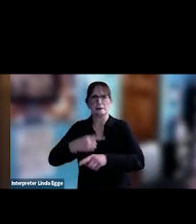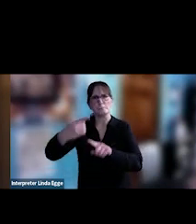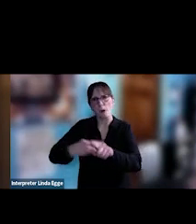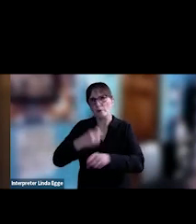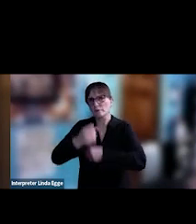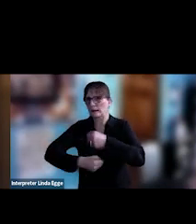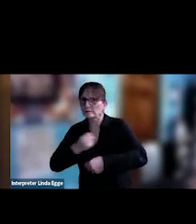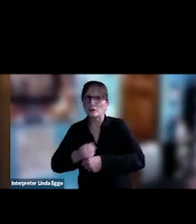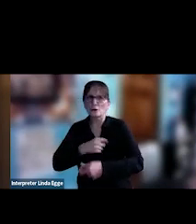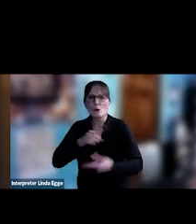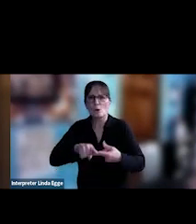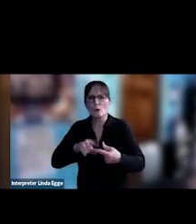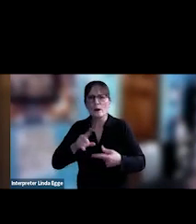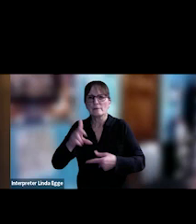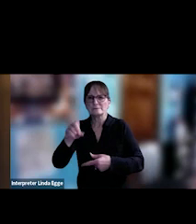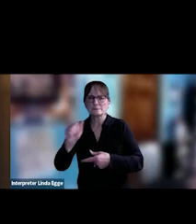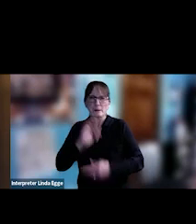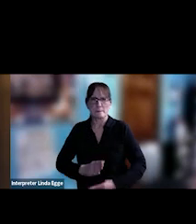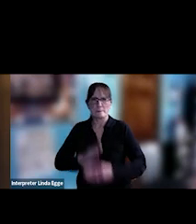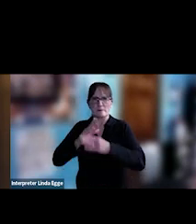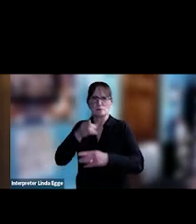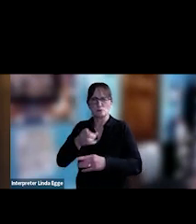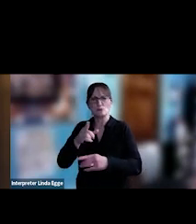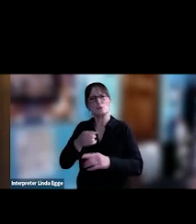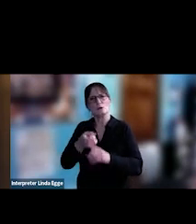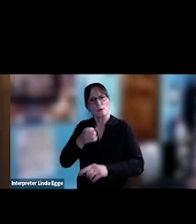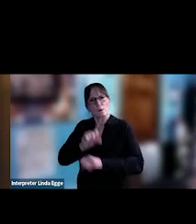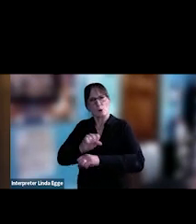of when your disability prevented you from working. So, similarly, here,